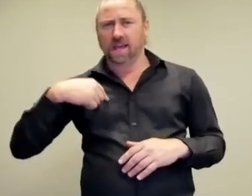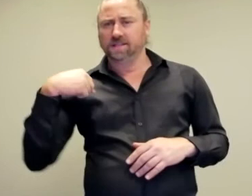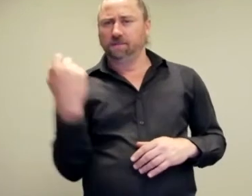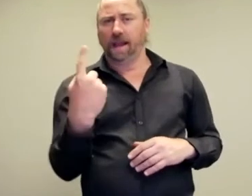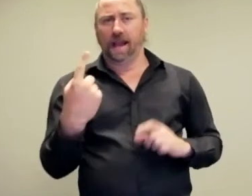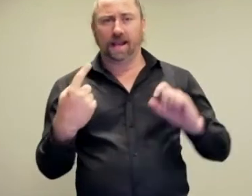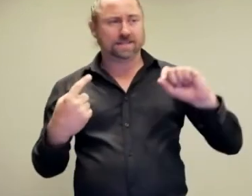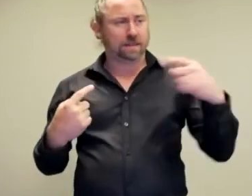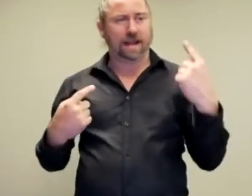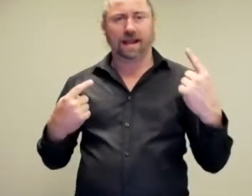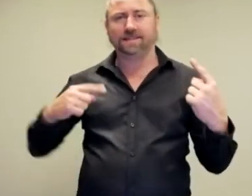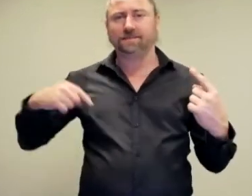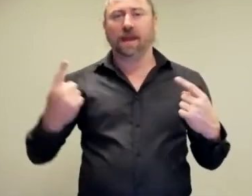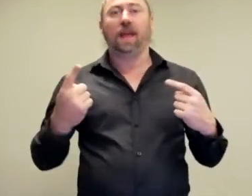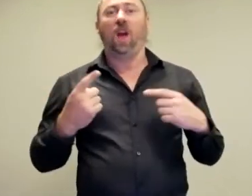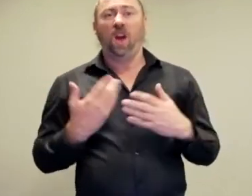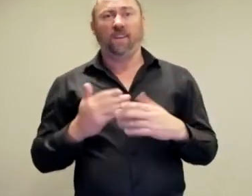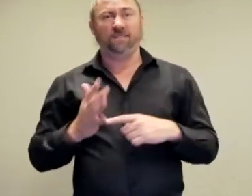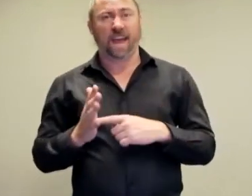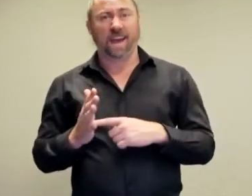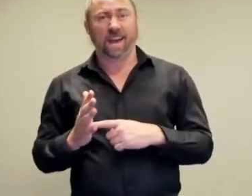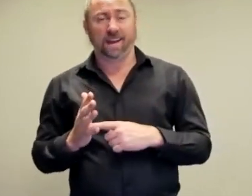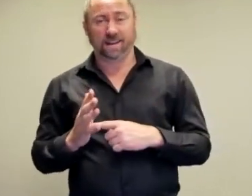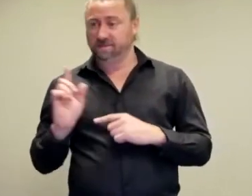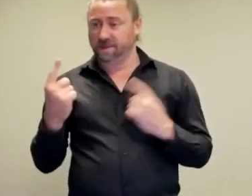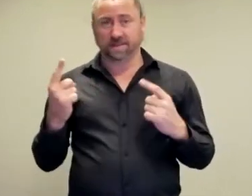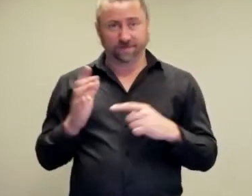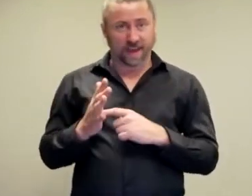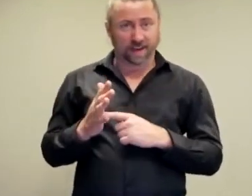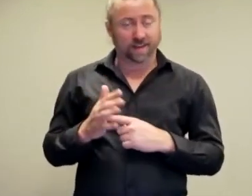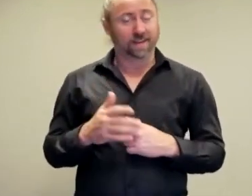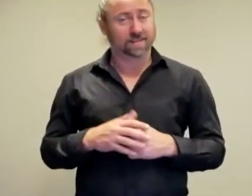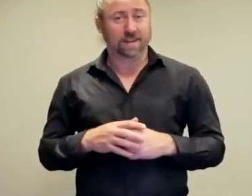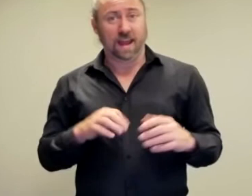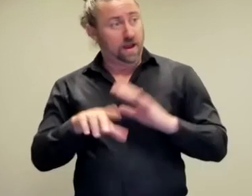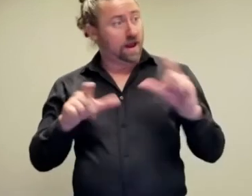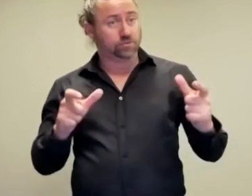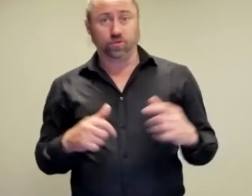discs on fans in the classroom and ever since demonstrating